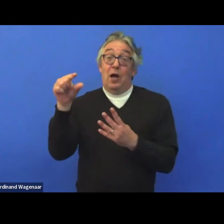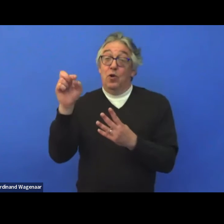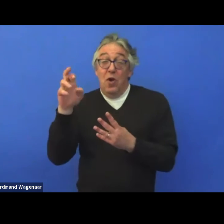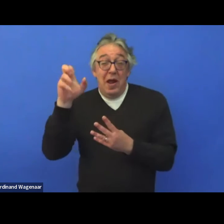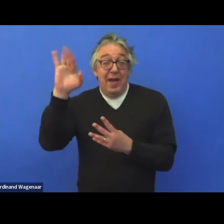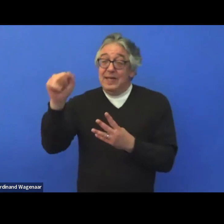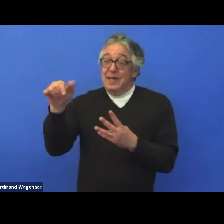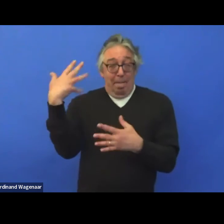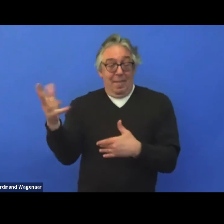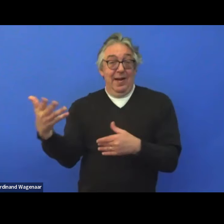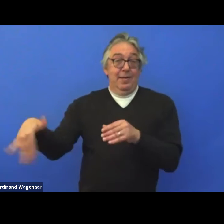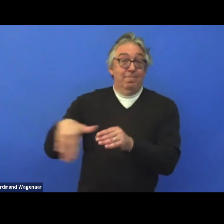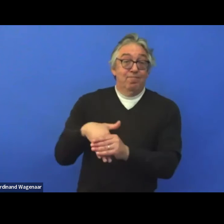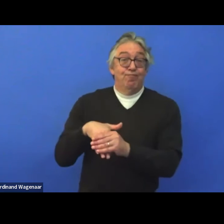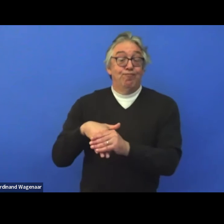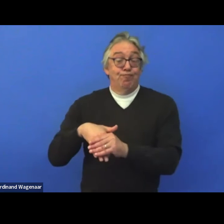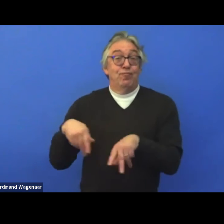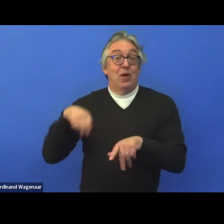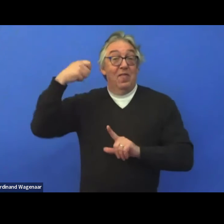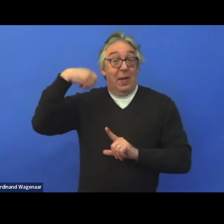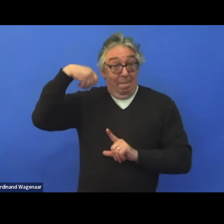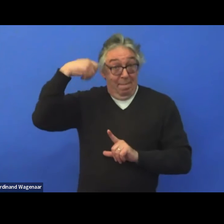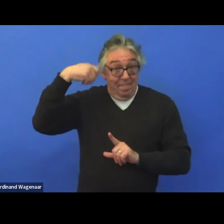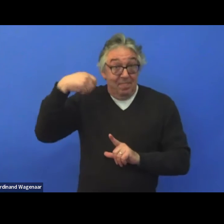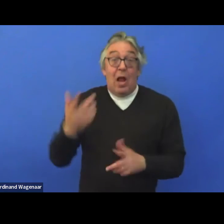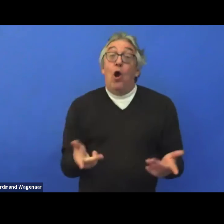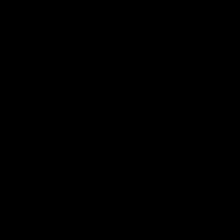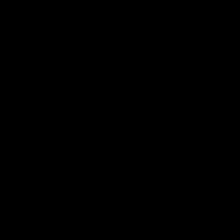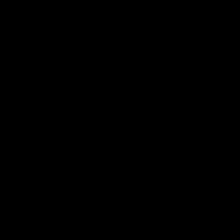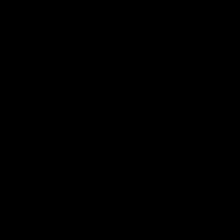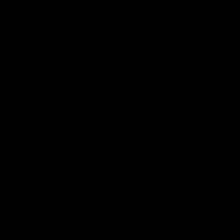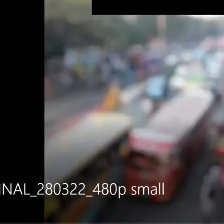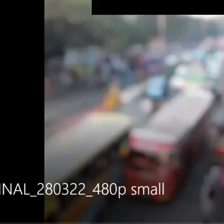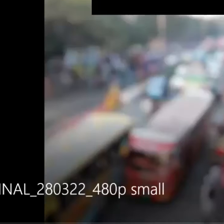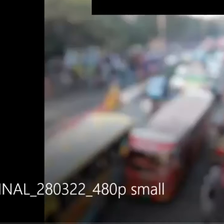I'll ask Raquel to play the film and hopefully, you can see and hear it.